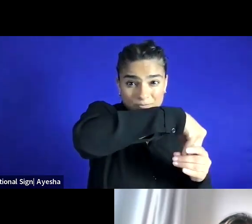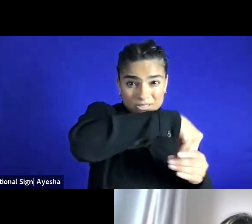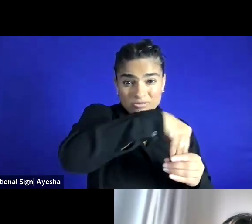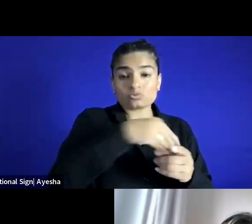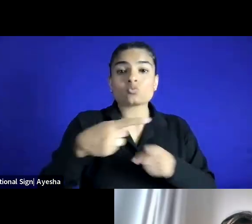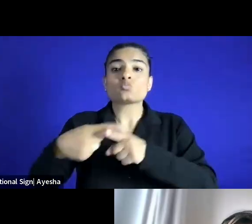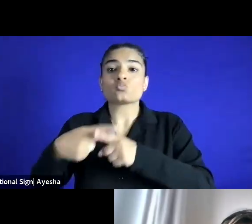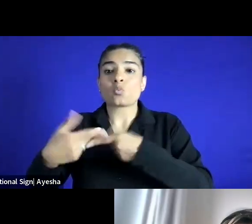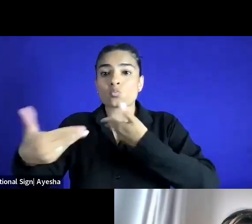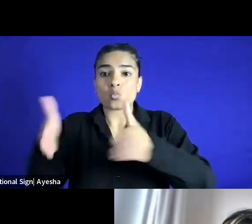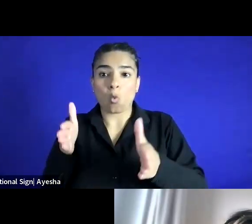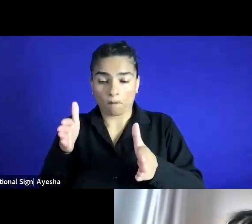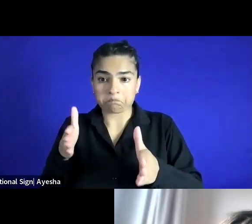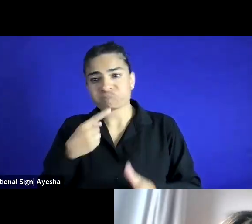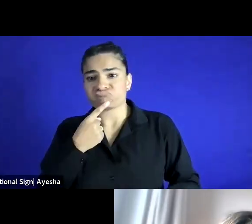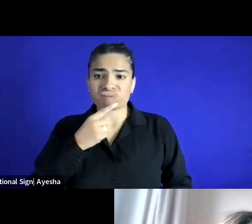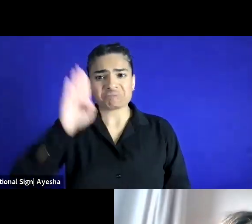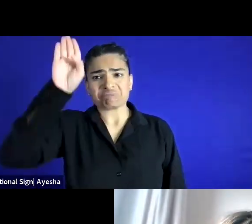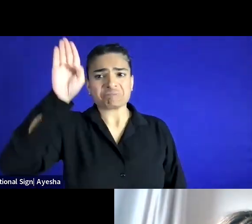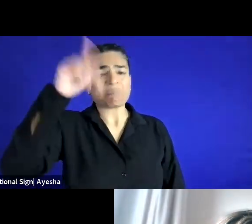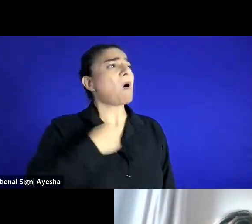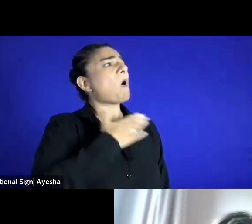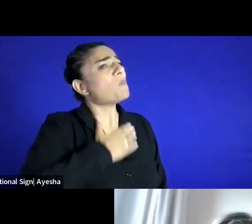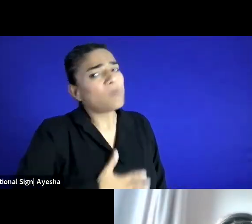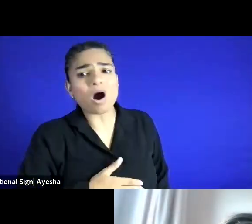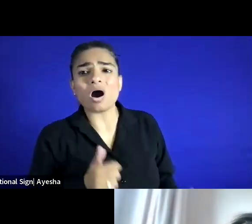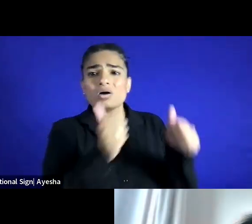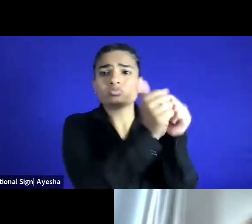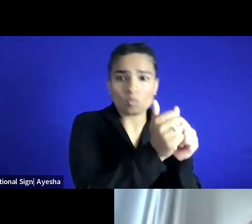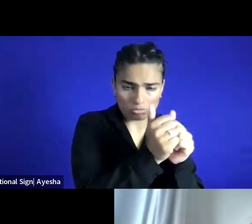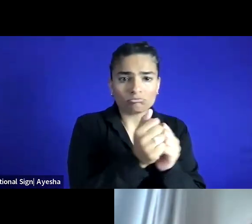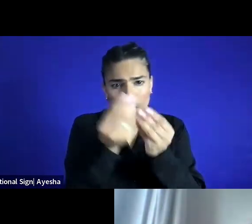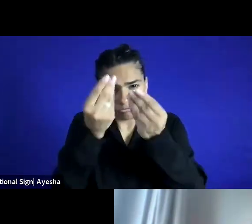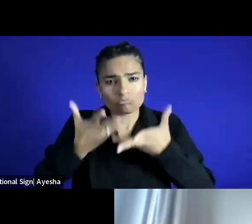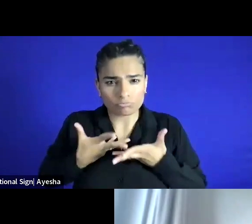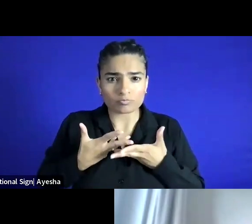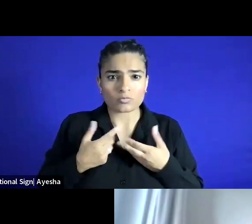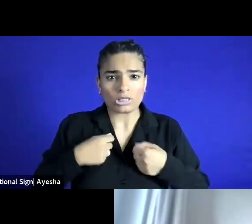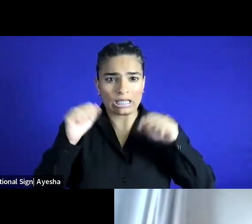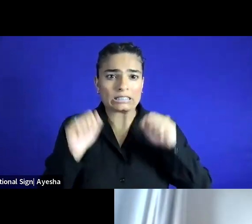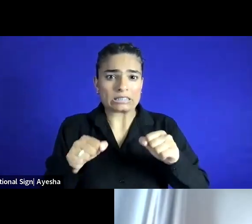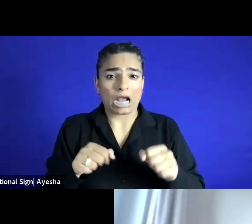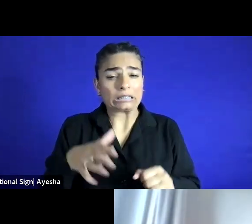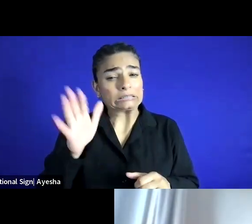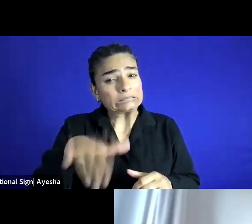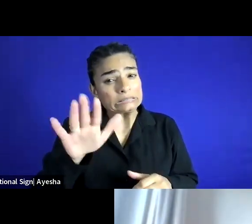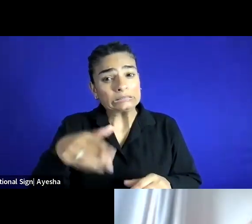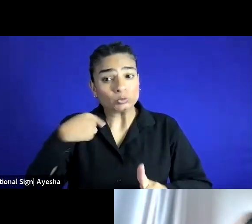We are so close to the forum, and so I will be, at the hotel, along with the the rest of the team.